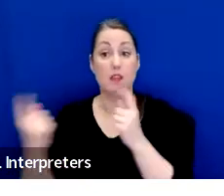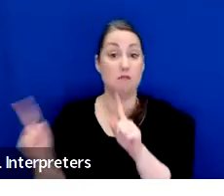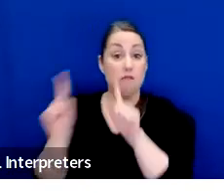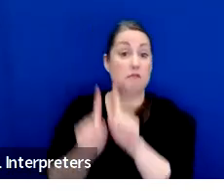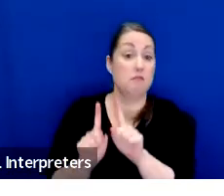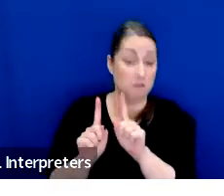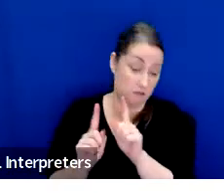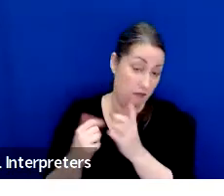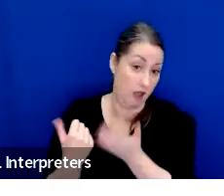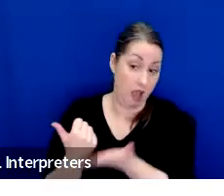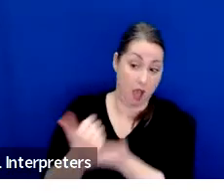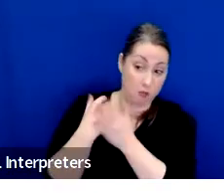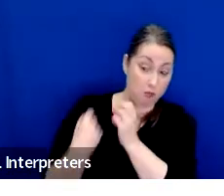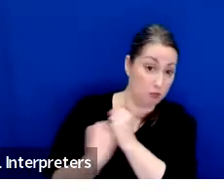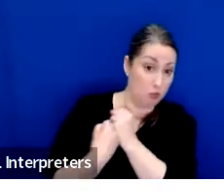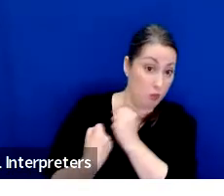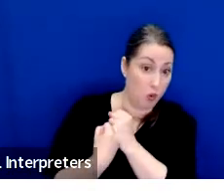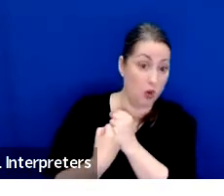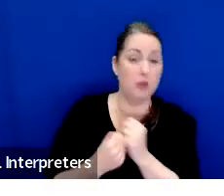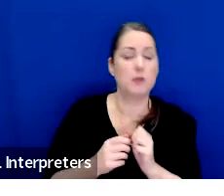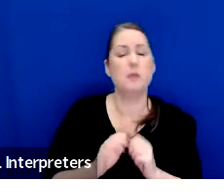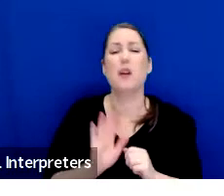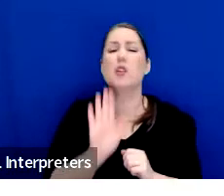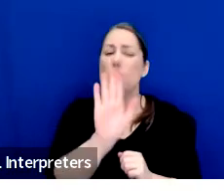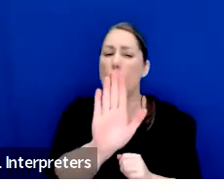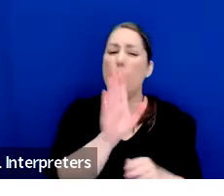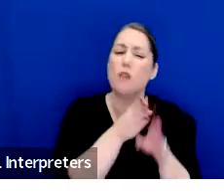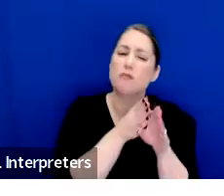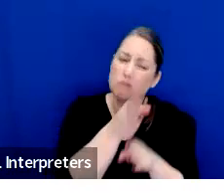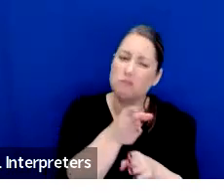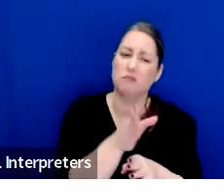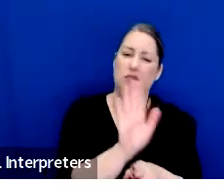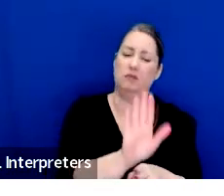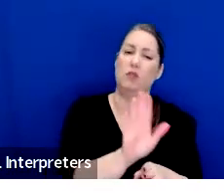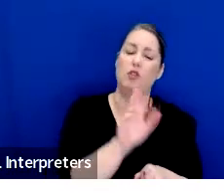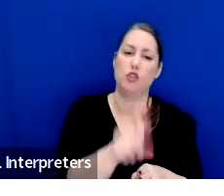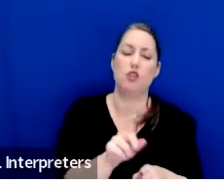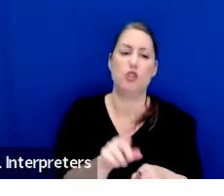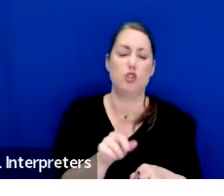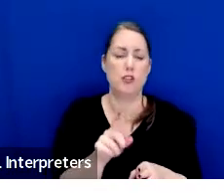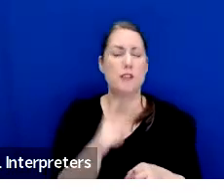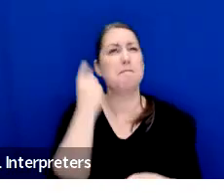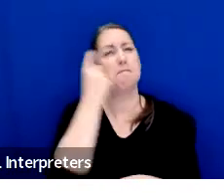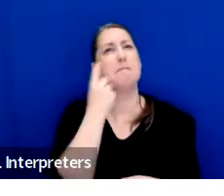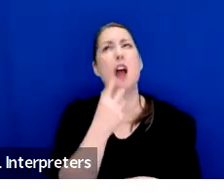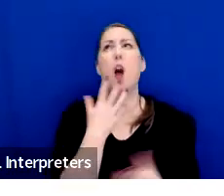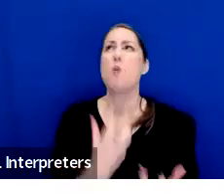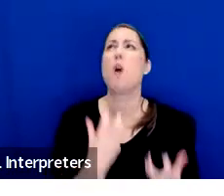You're the expert here, so use your strengths, use each other, and just kind of have fun right now for my hedges